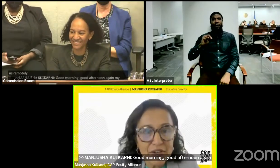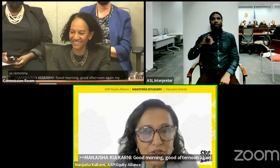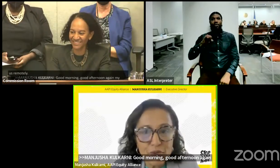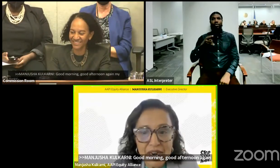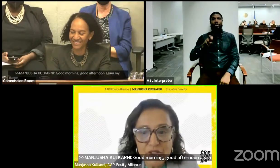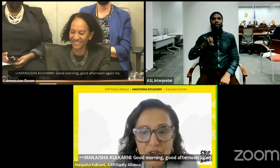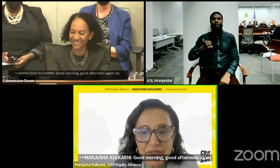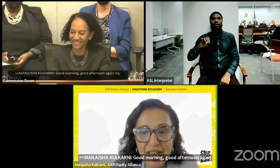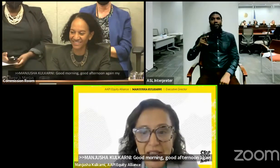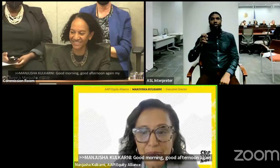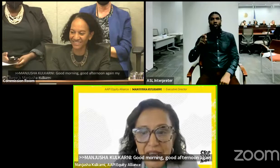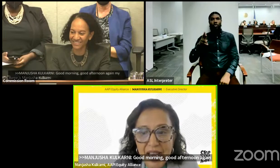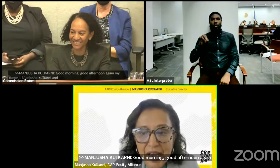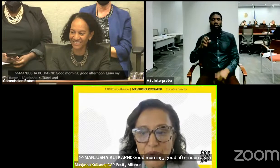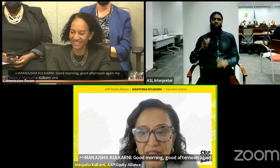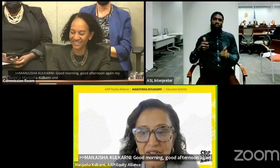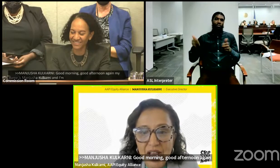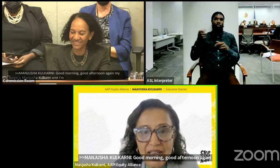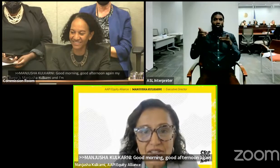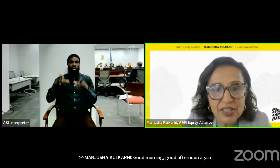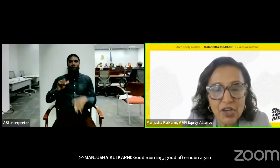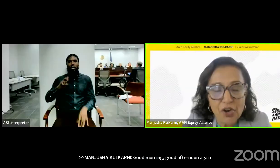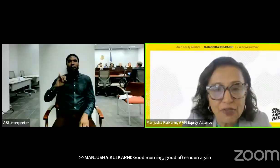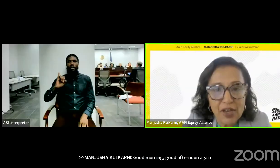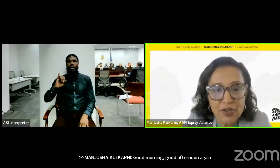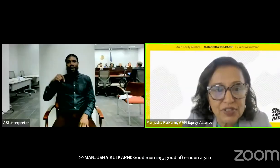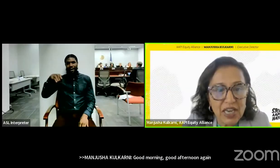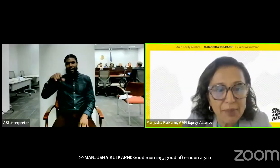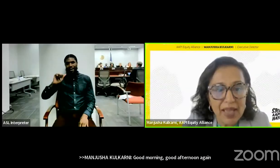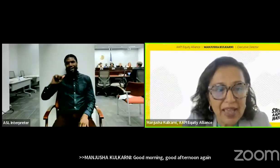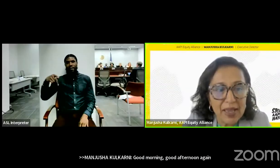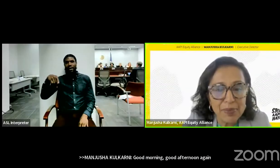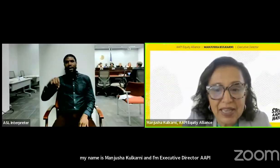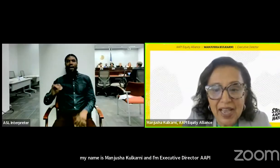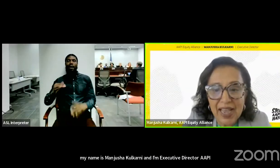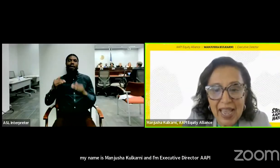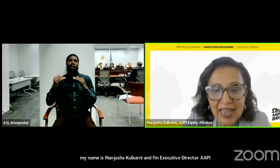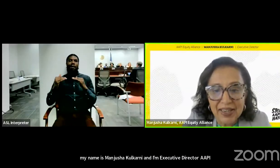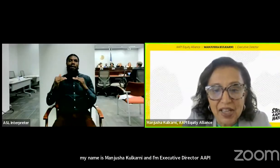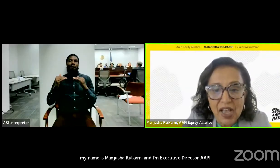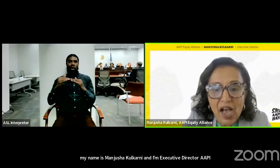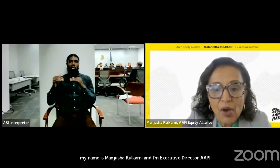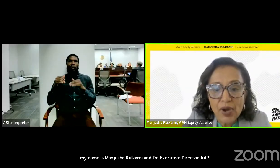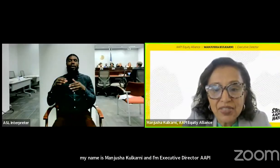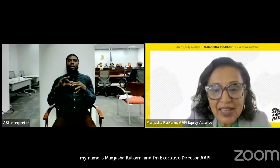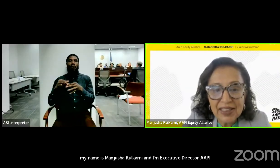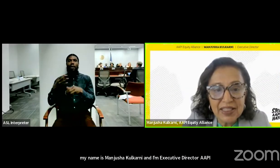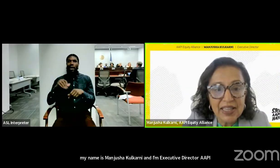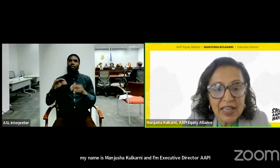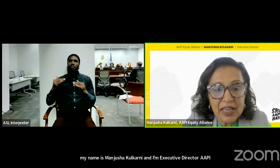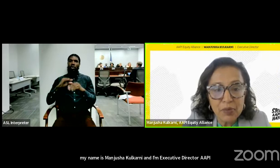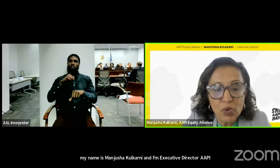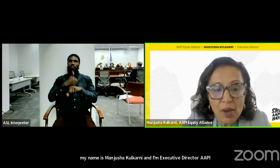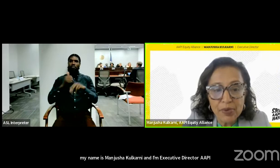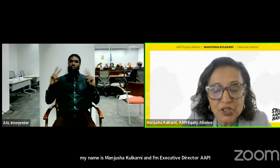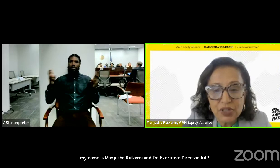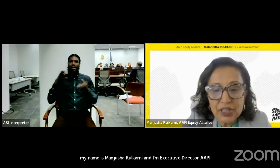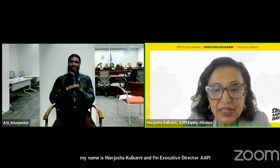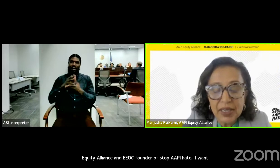Executive Director AAPI Equity Alliance and EEOC founder of stop AAPI hate. I want to thank the equal opportunity,